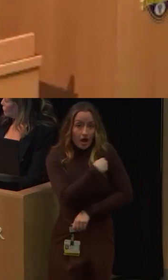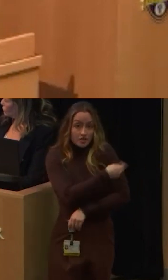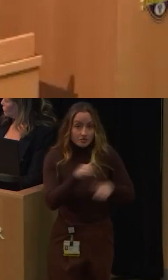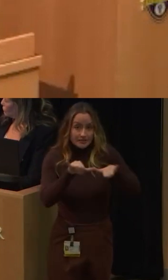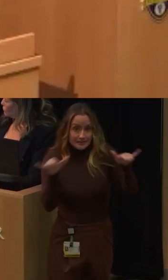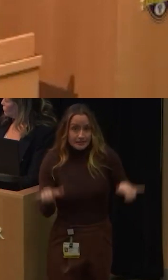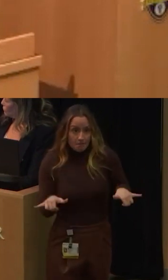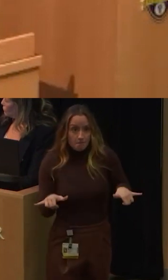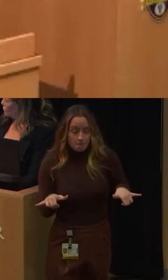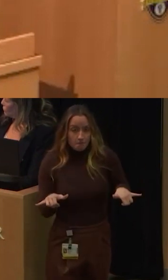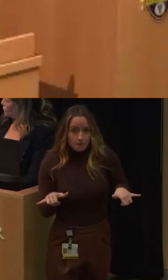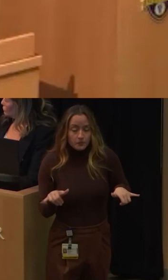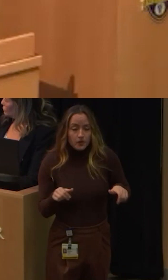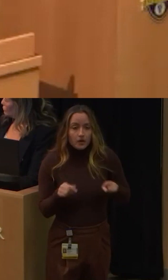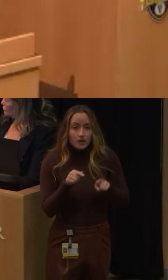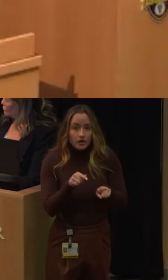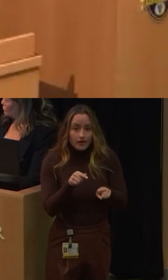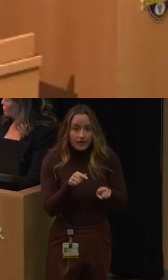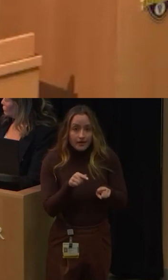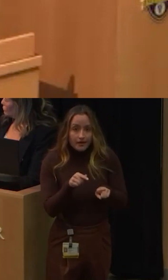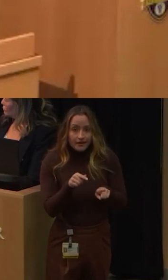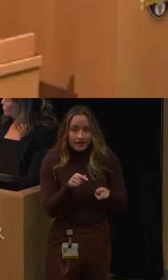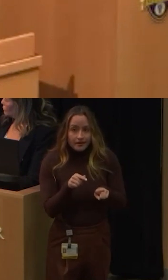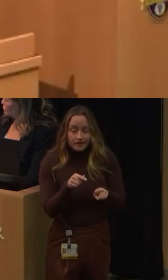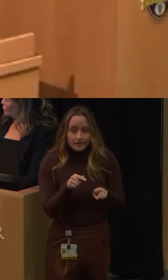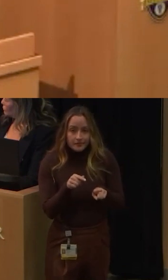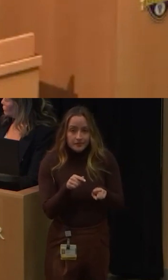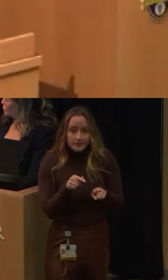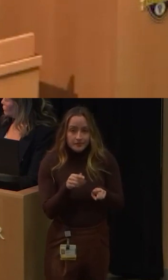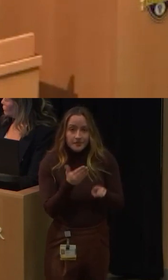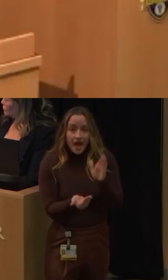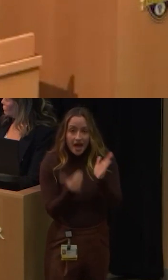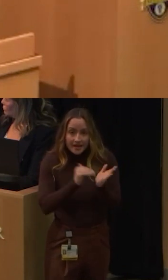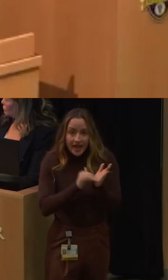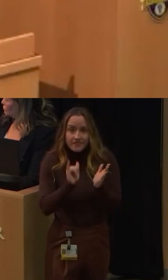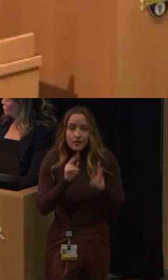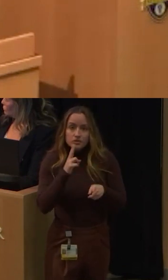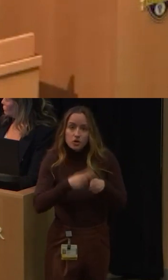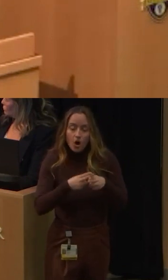many of them came, again, was about establishing so-called safety net hospitals,